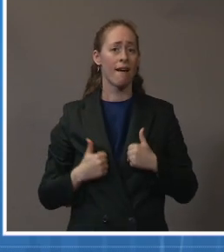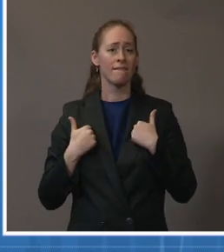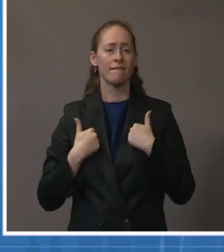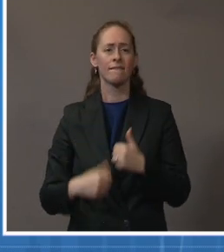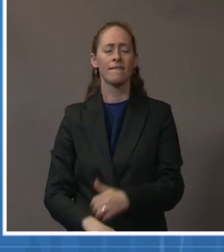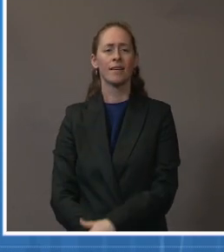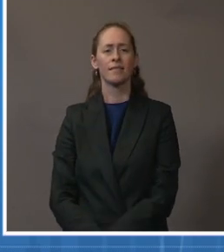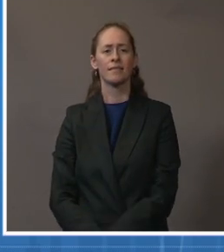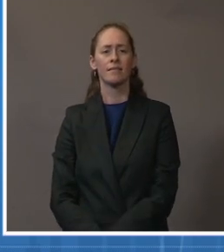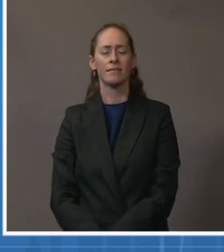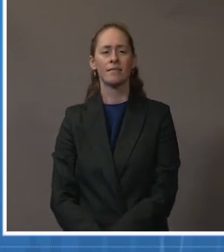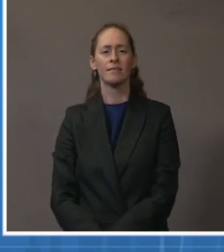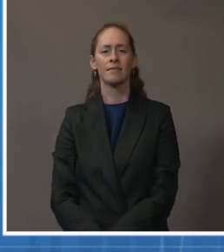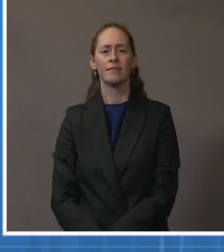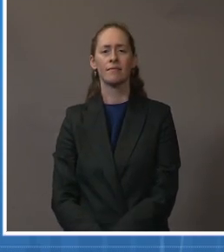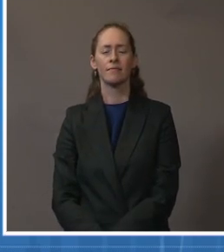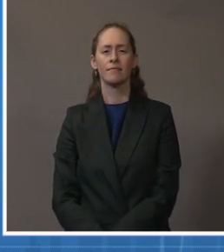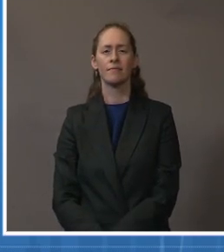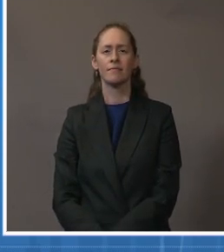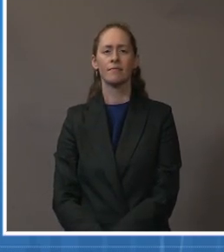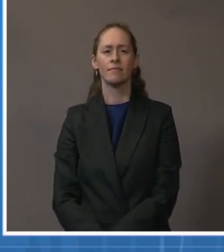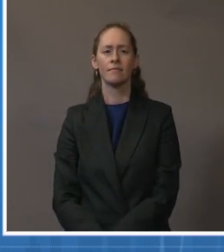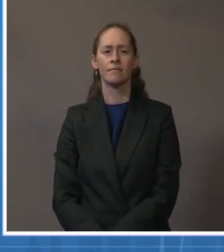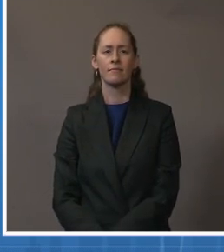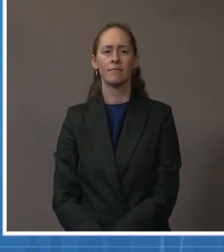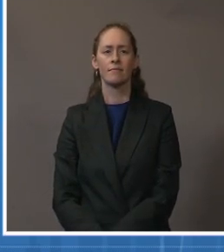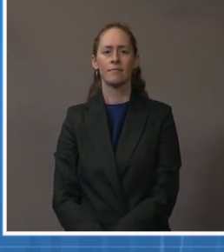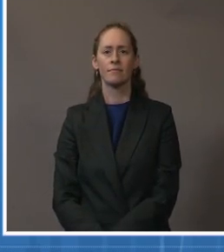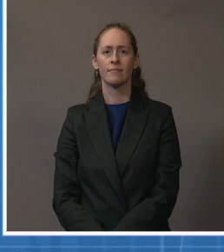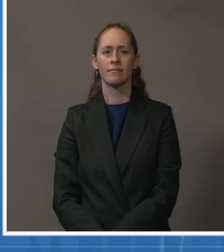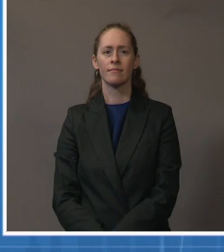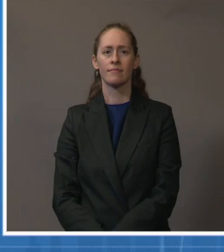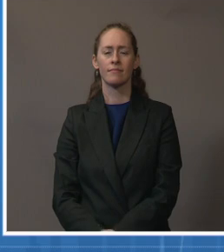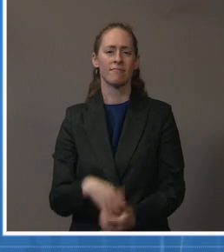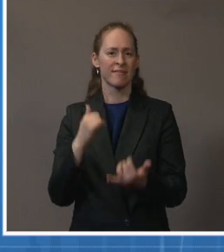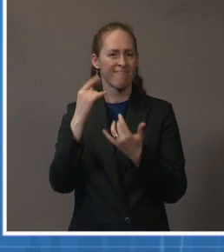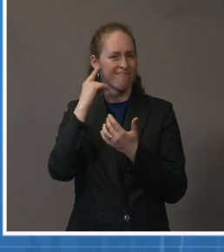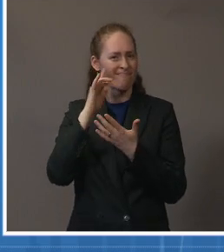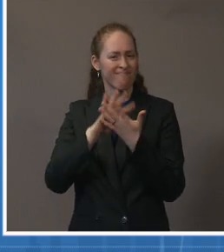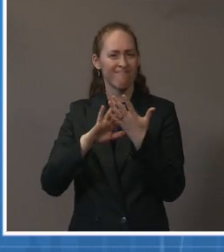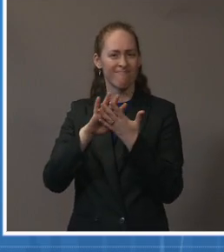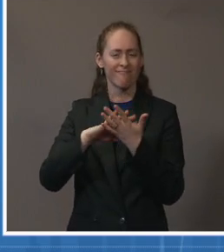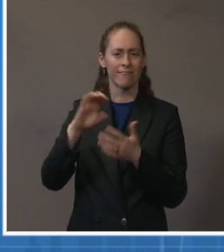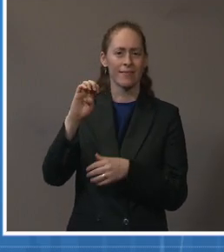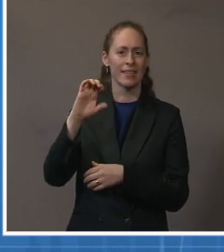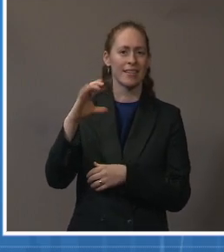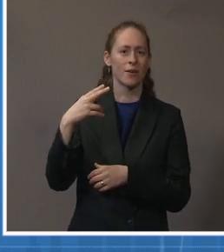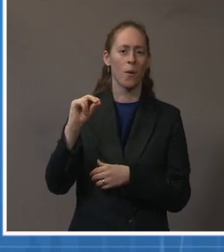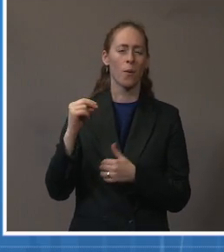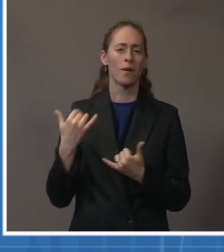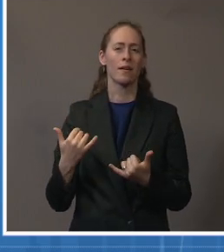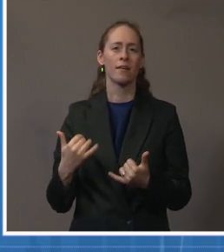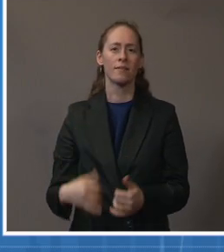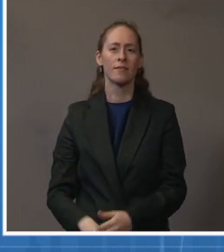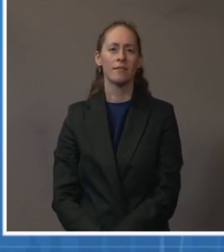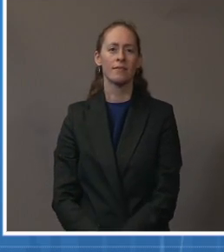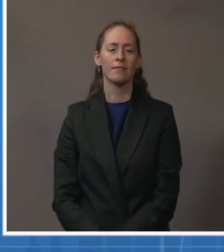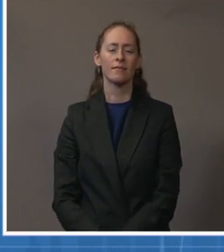We are already sharing with Korea.